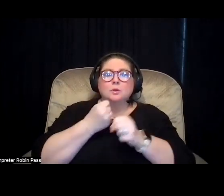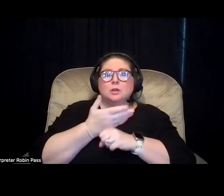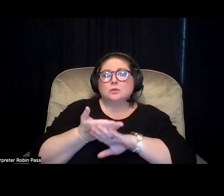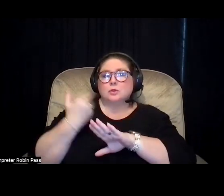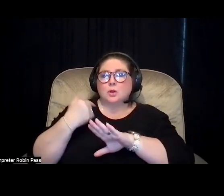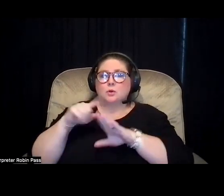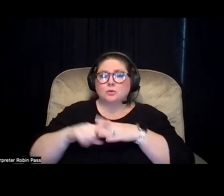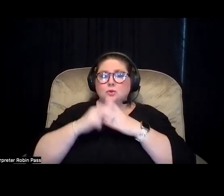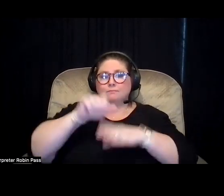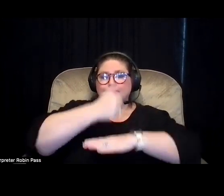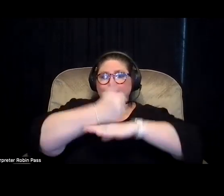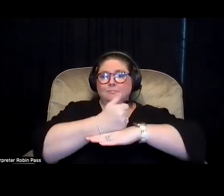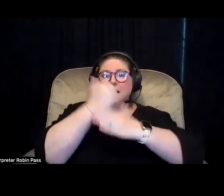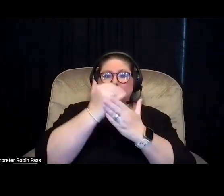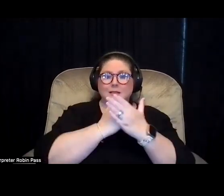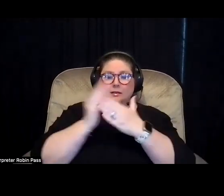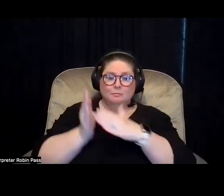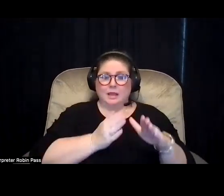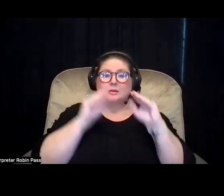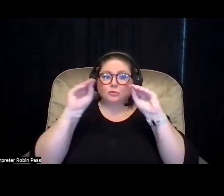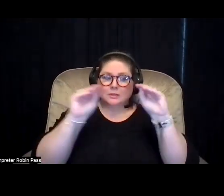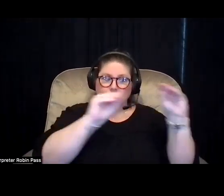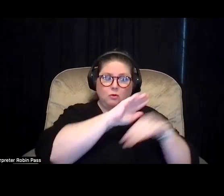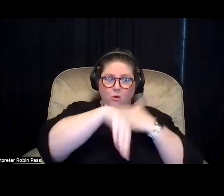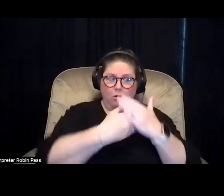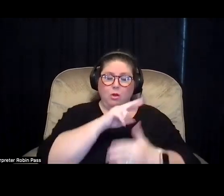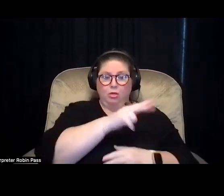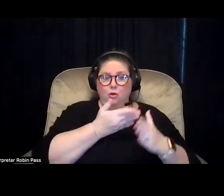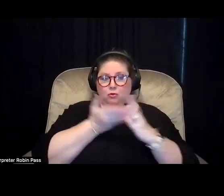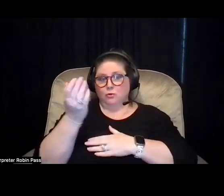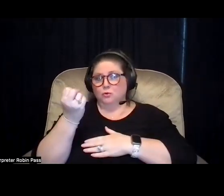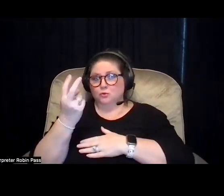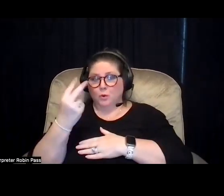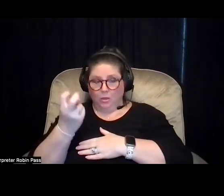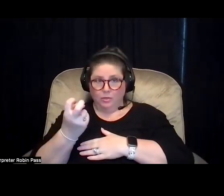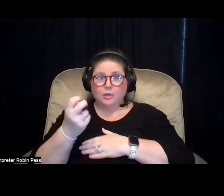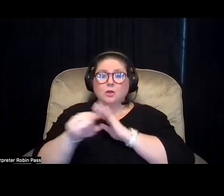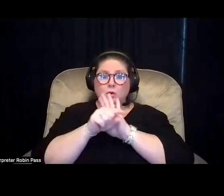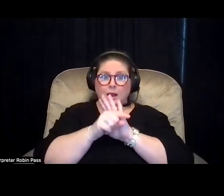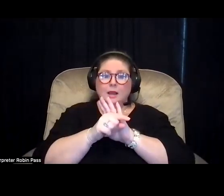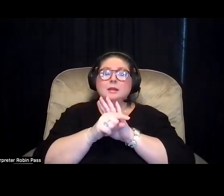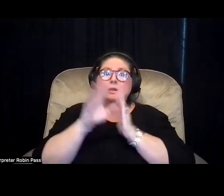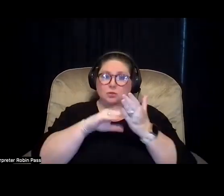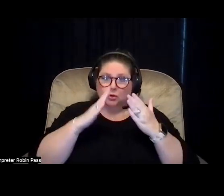from third to 12th grade so every every year from third to 12th grade students will have a